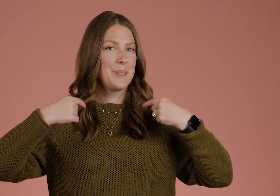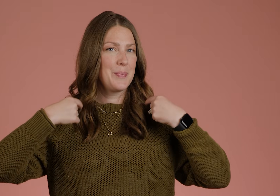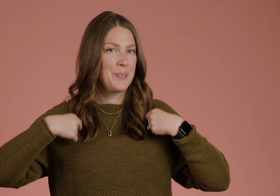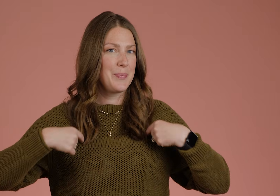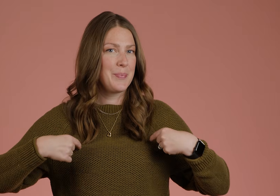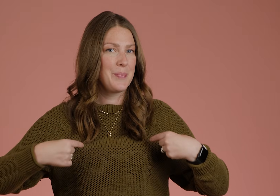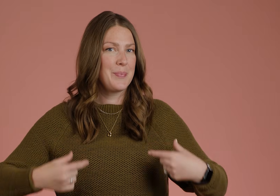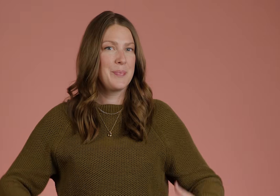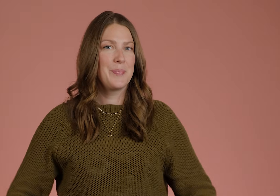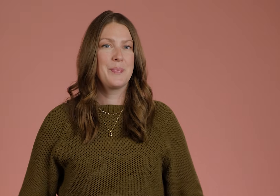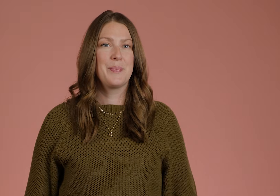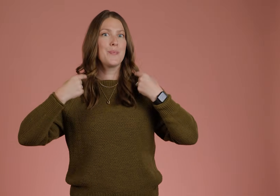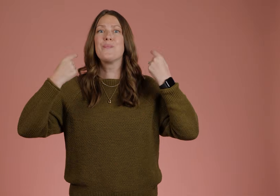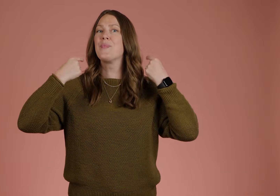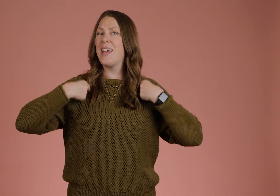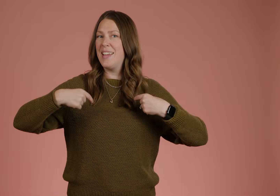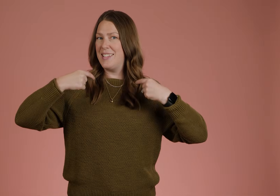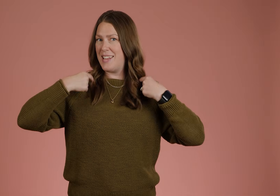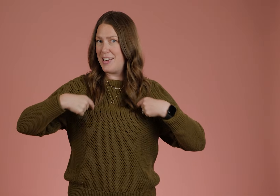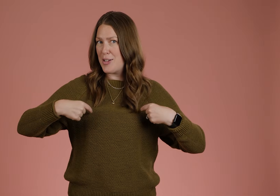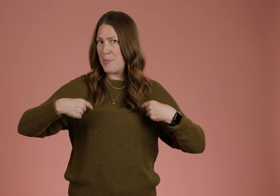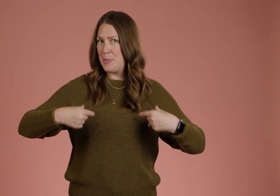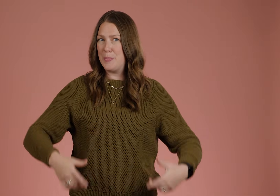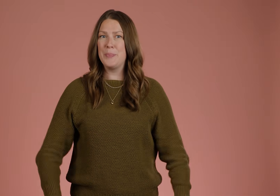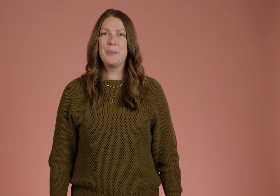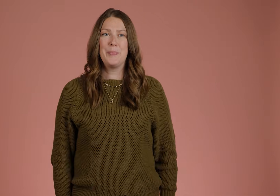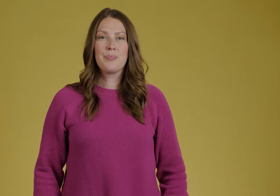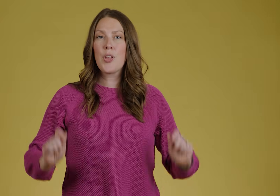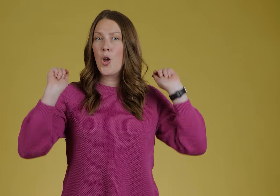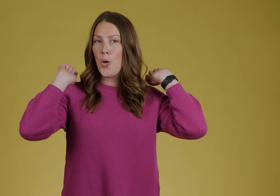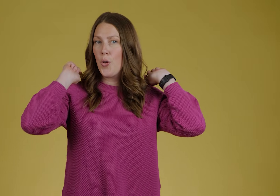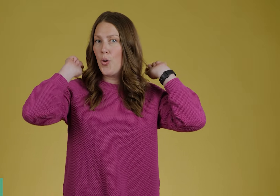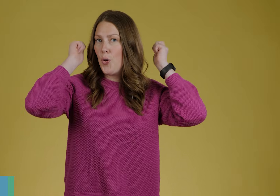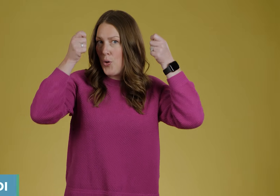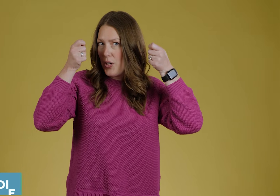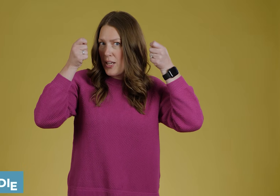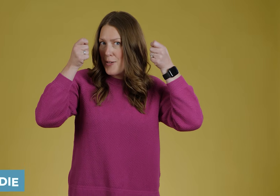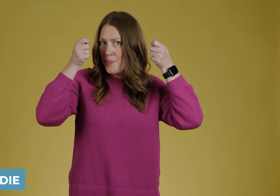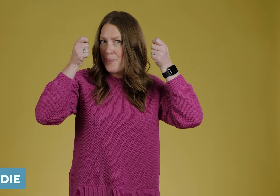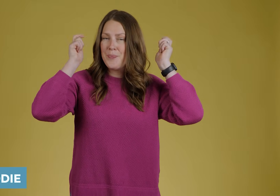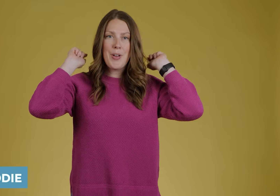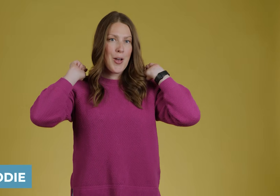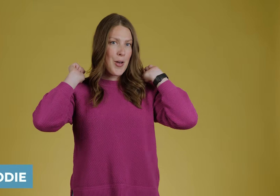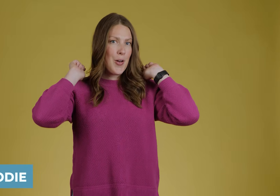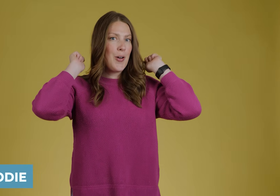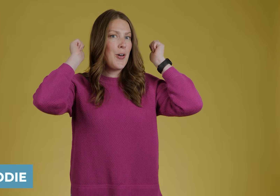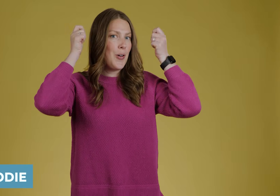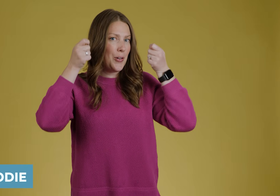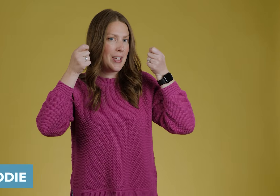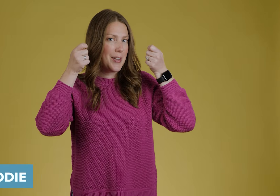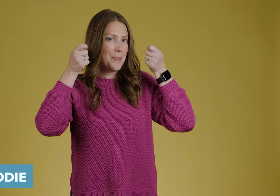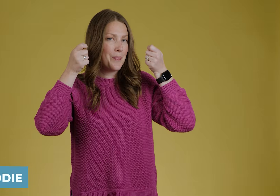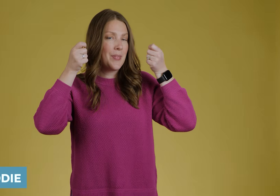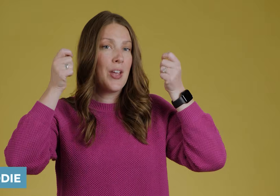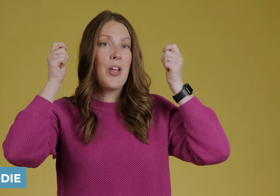of the tank top of the shirt. Tank top. Hoodie.